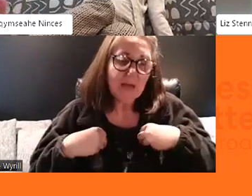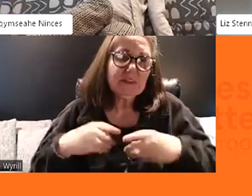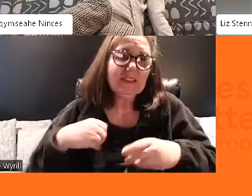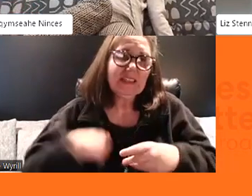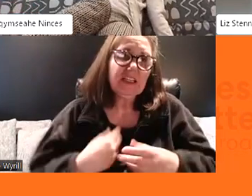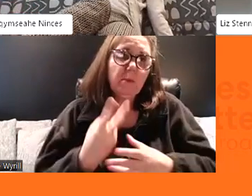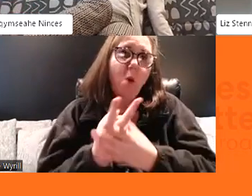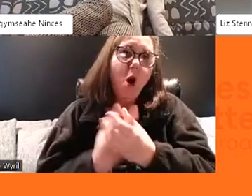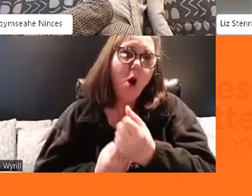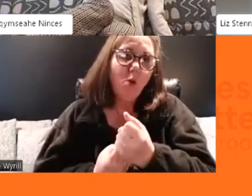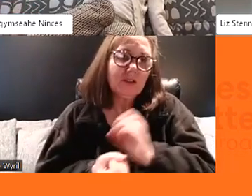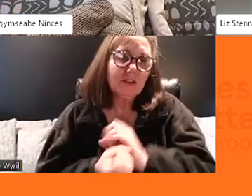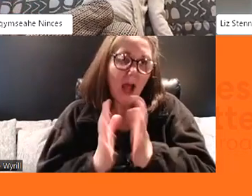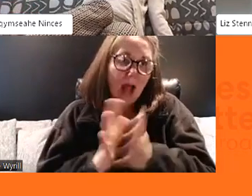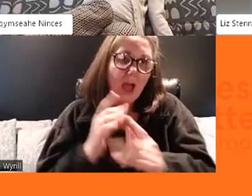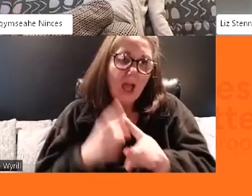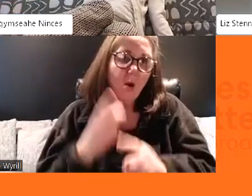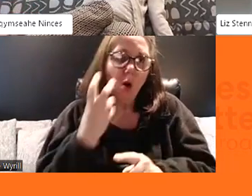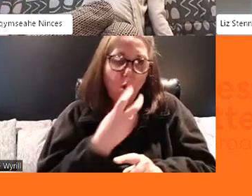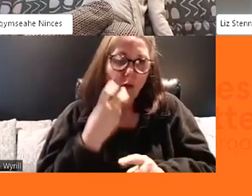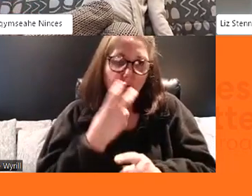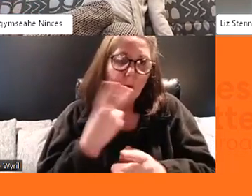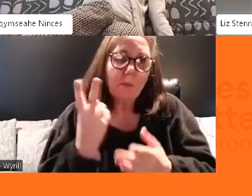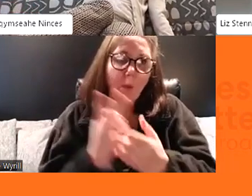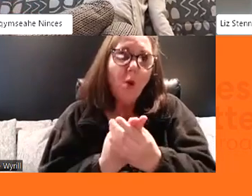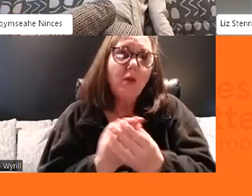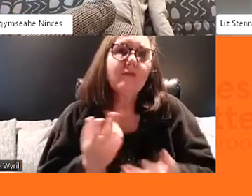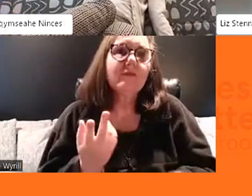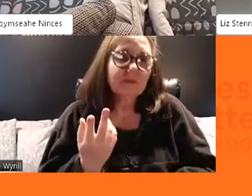be an area that should be accepted where they are learning oralism,